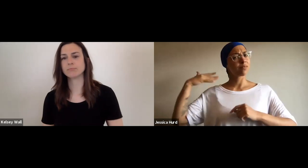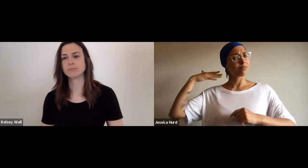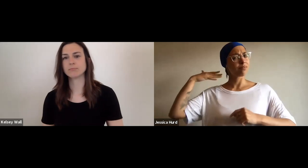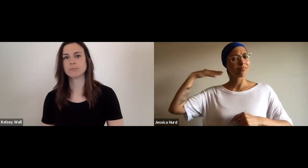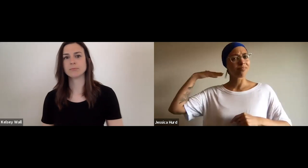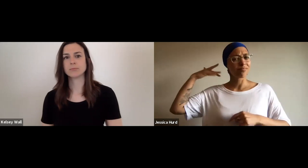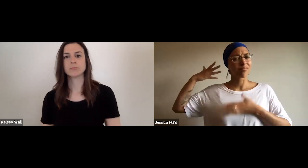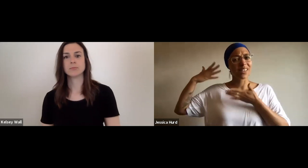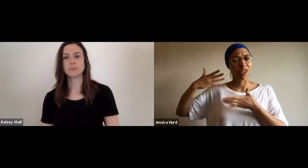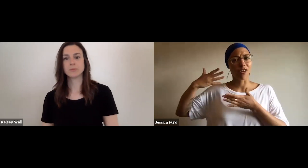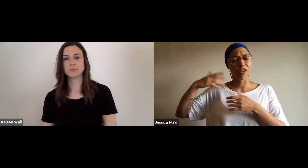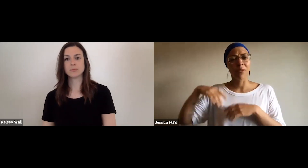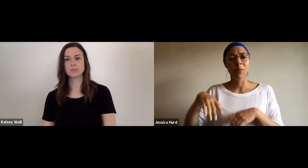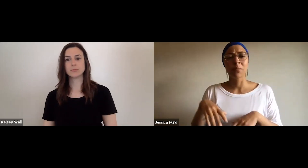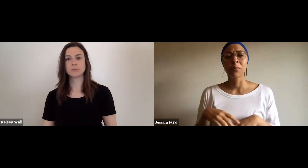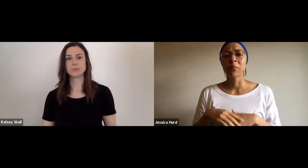need to be brought to the conscious forefront.